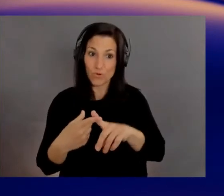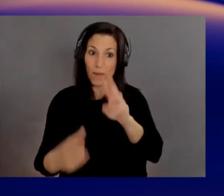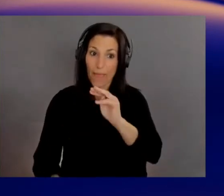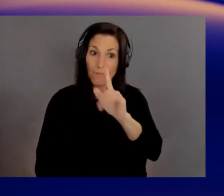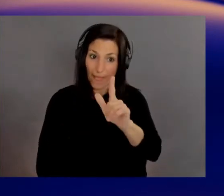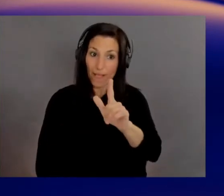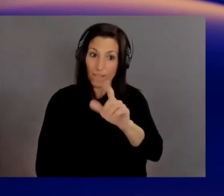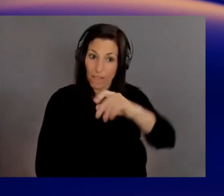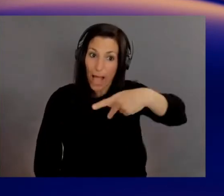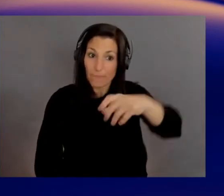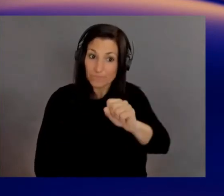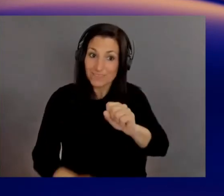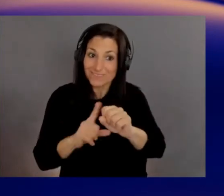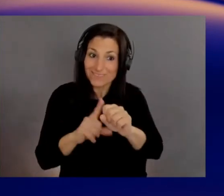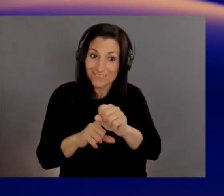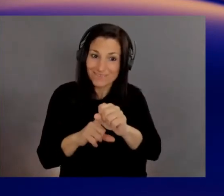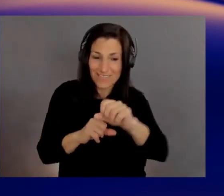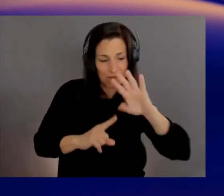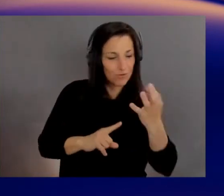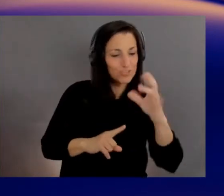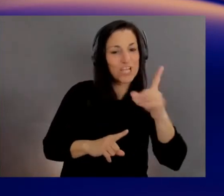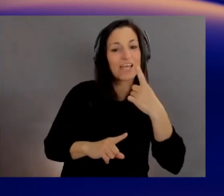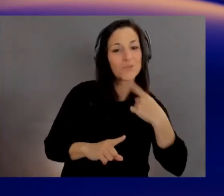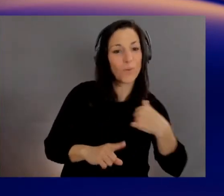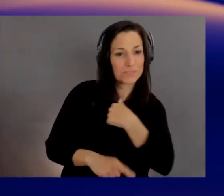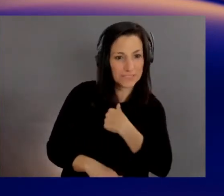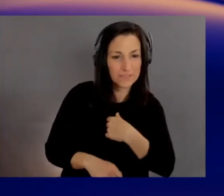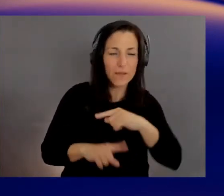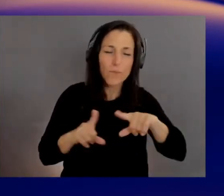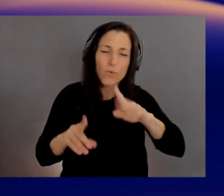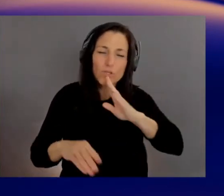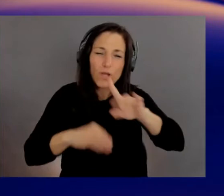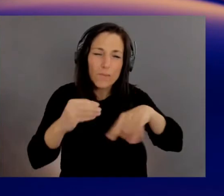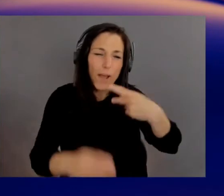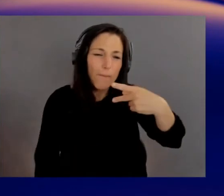But we're gonna be talking about pipelines specifically I think through this talk.